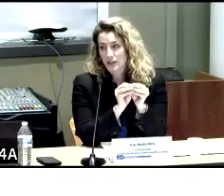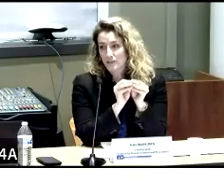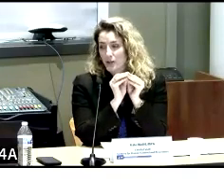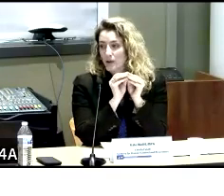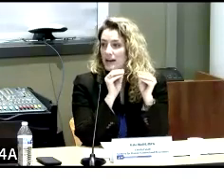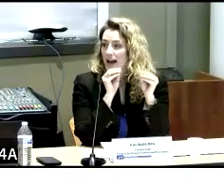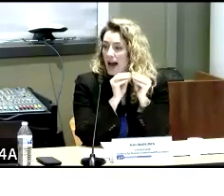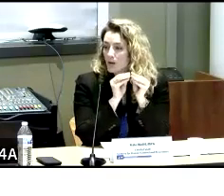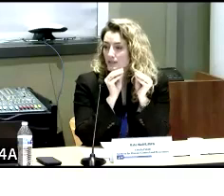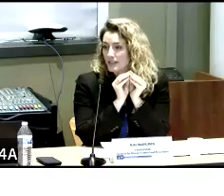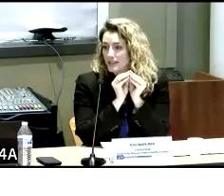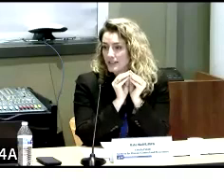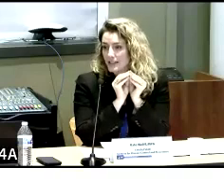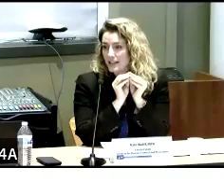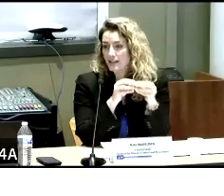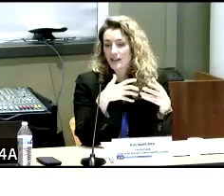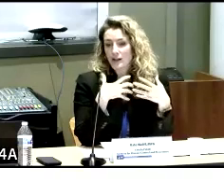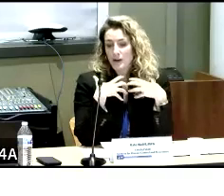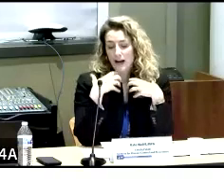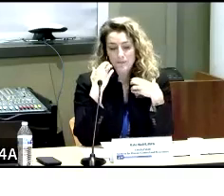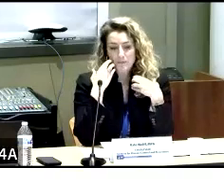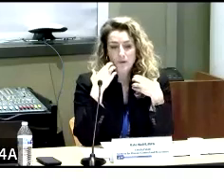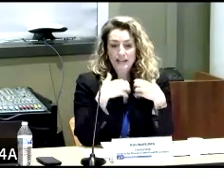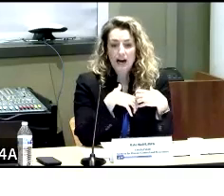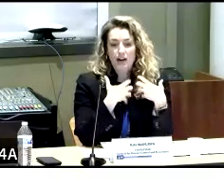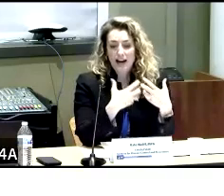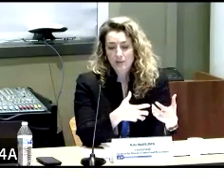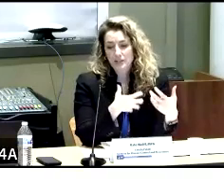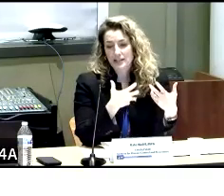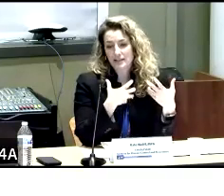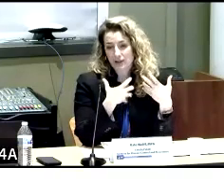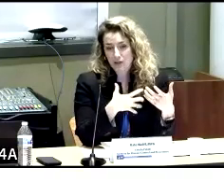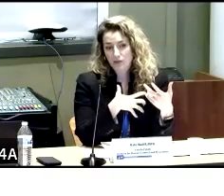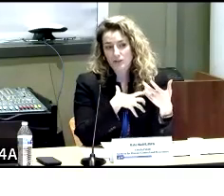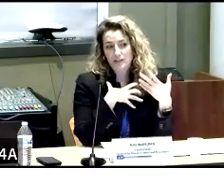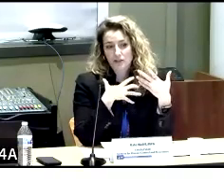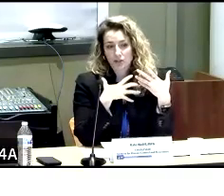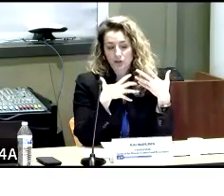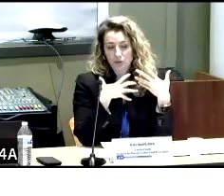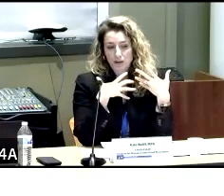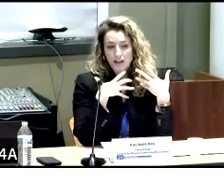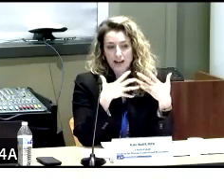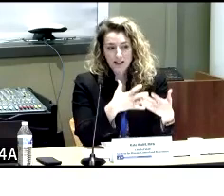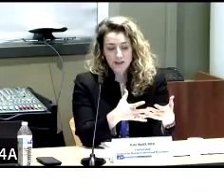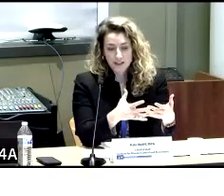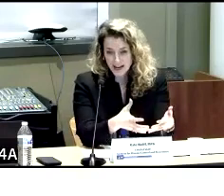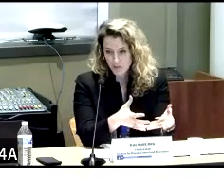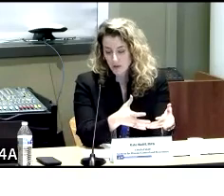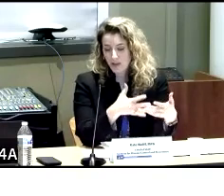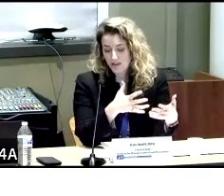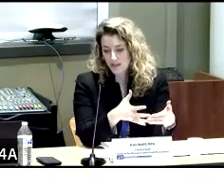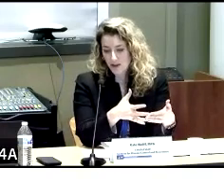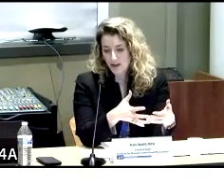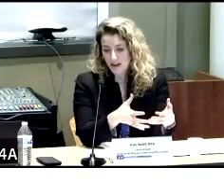So how is CDC bringing our expertise and resources to the table in these areas?